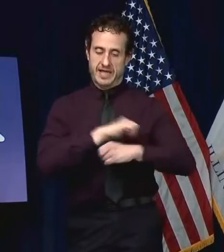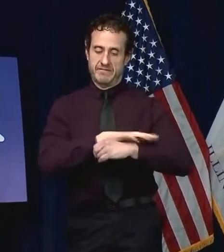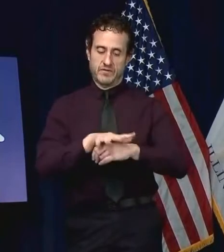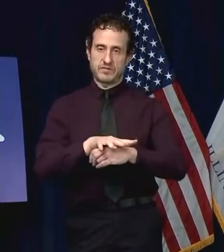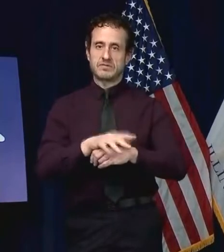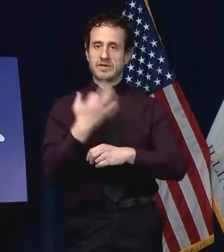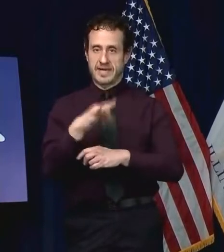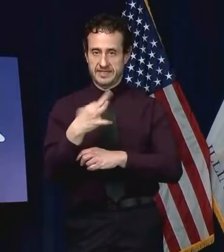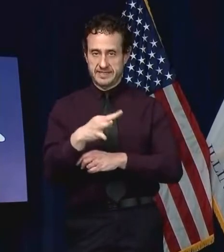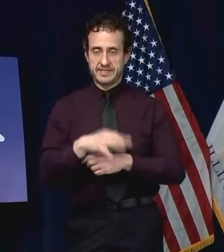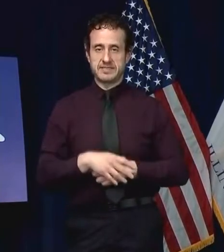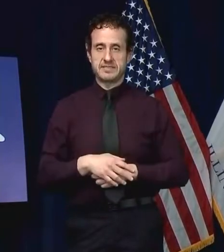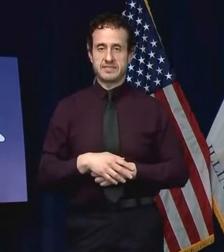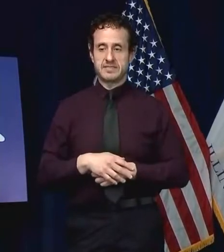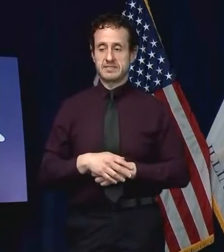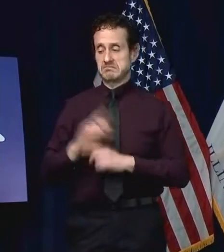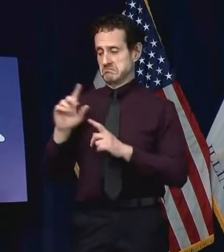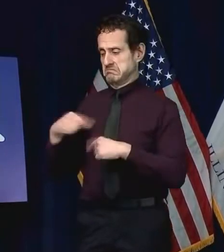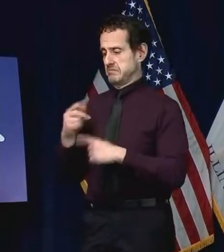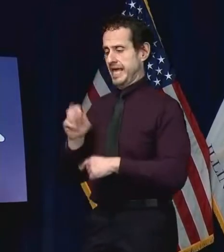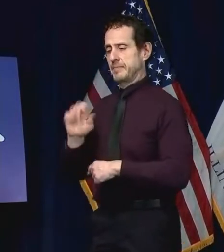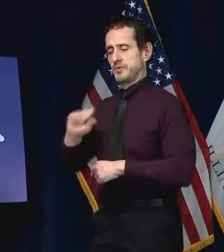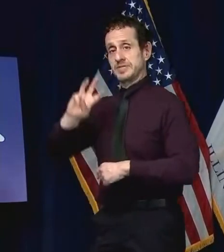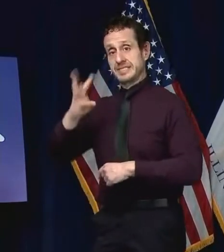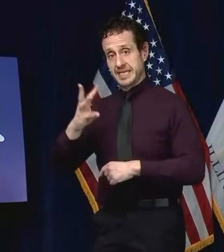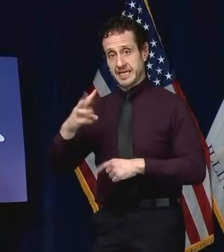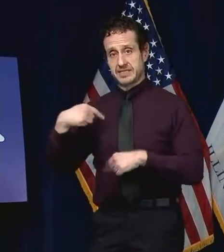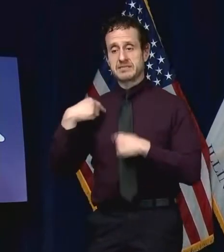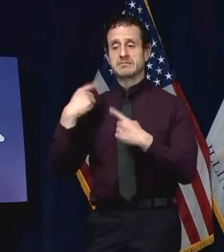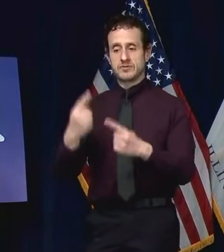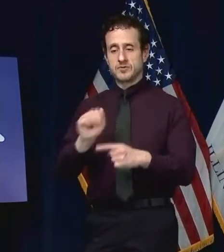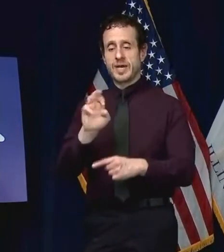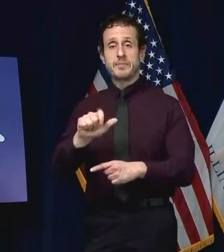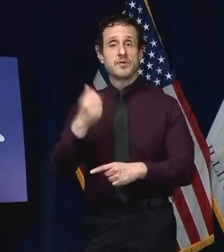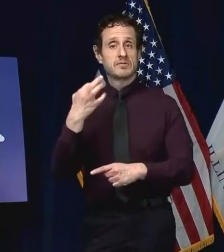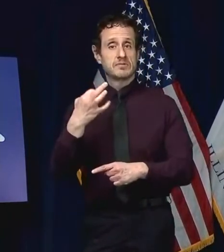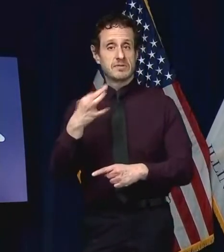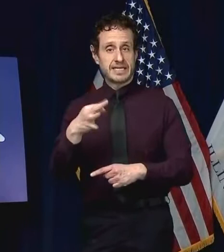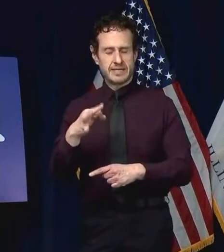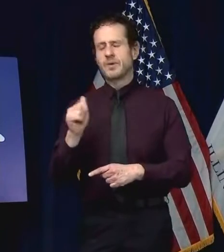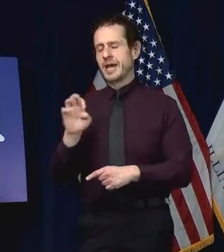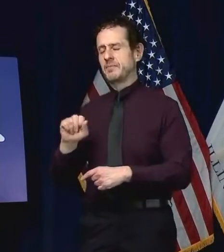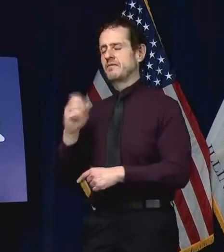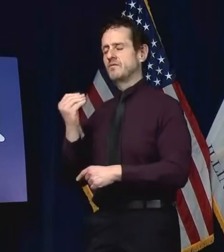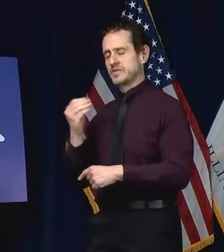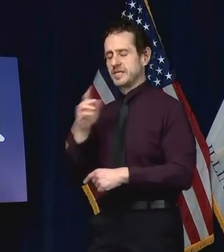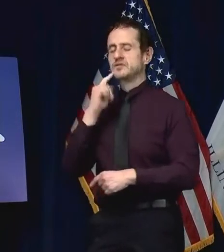the hospital with covid-19. That's a net increase of 316 14th. April 316 from of increase net a That's covid-19. with